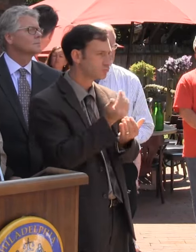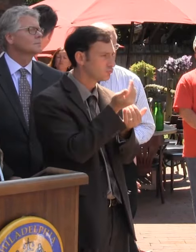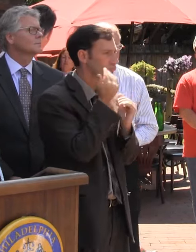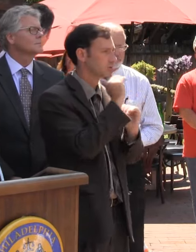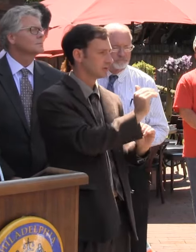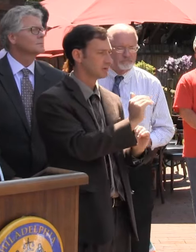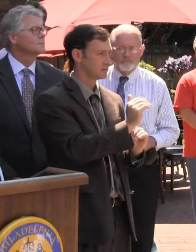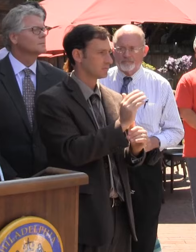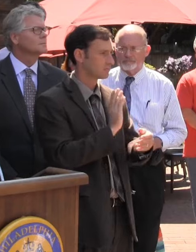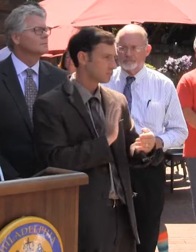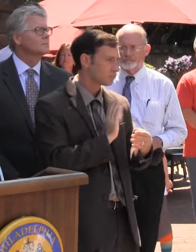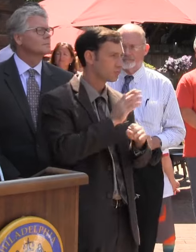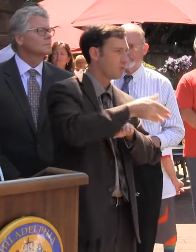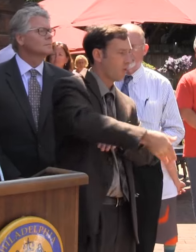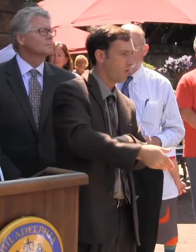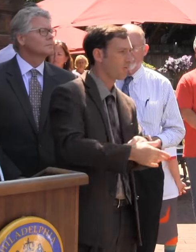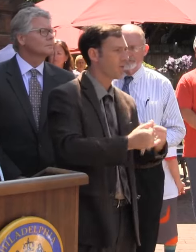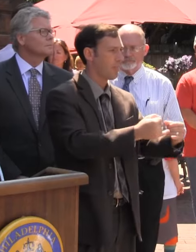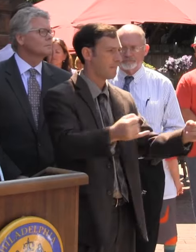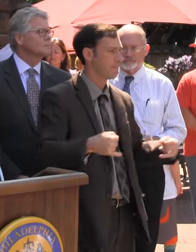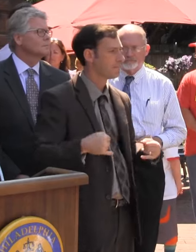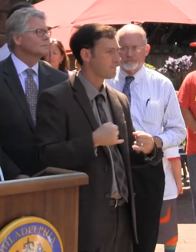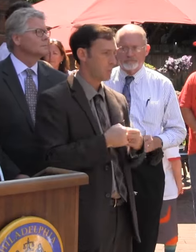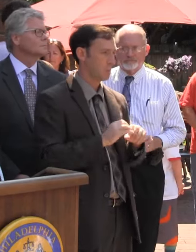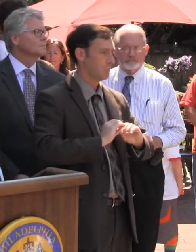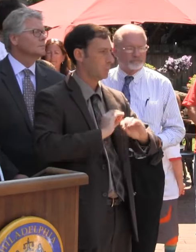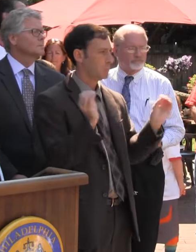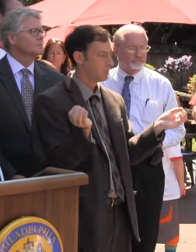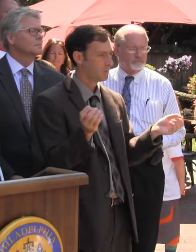crossing the traffic box border for them. These arrangements for them have been made